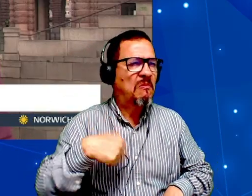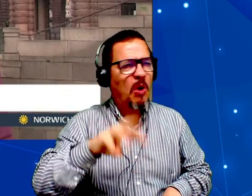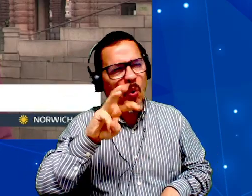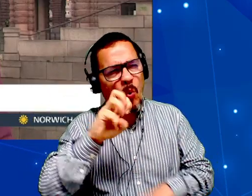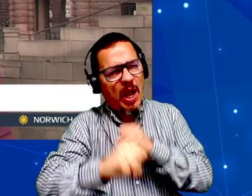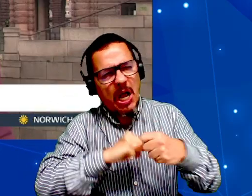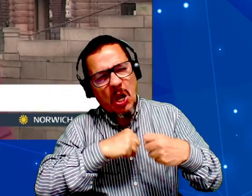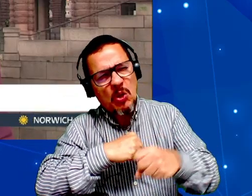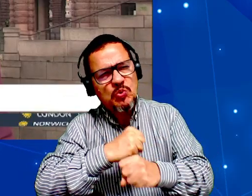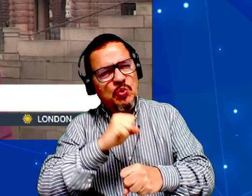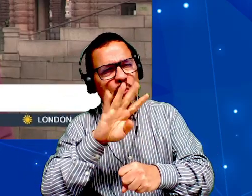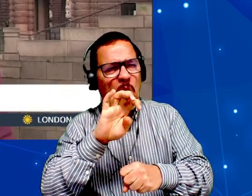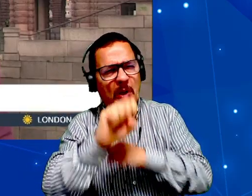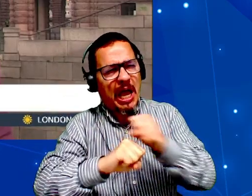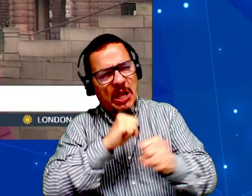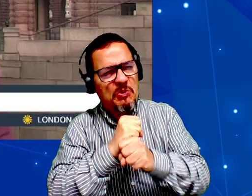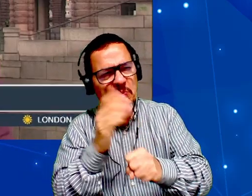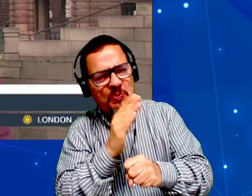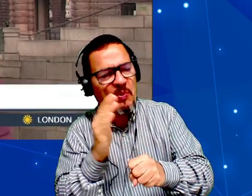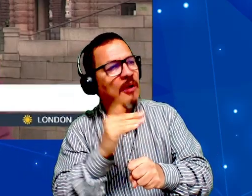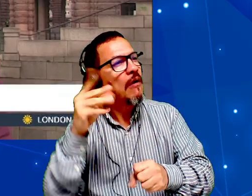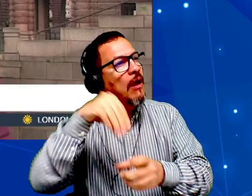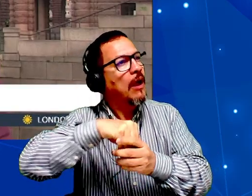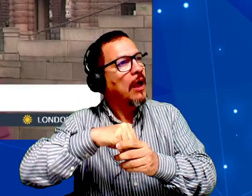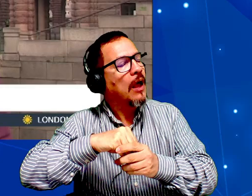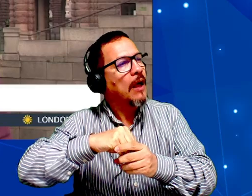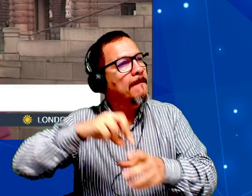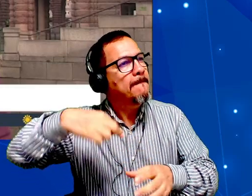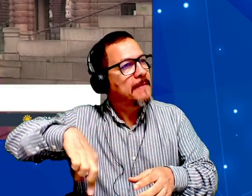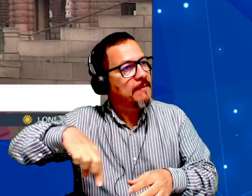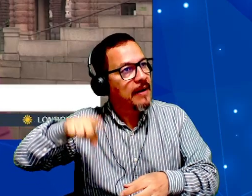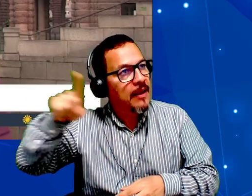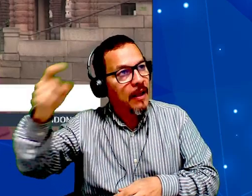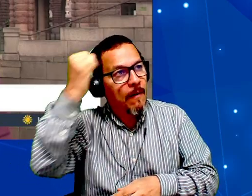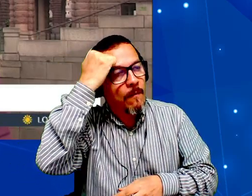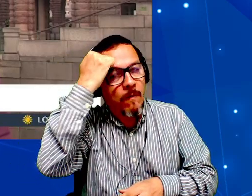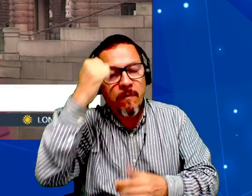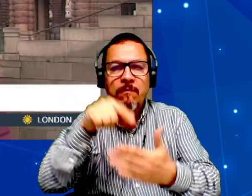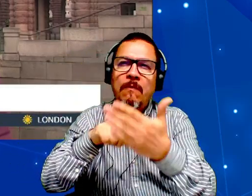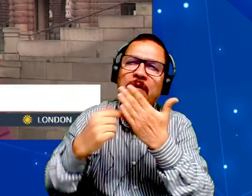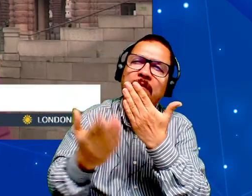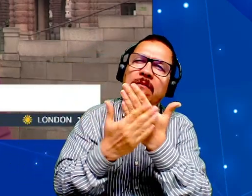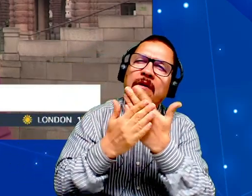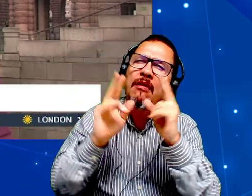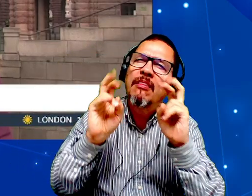years old. It was in school when my teachers told me about, "Oh, there's something called climate